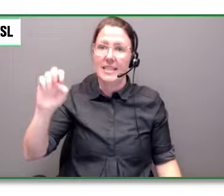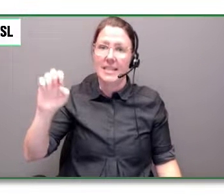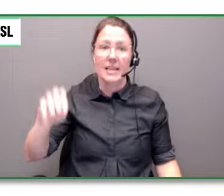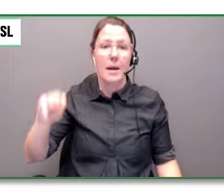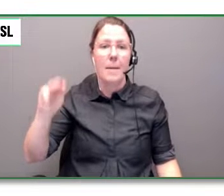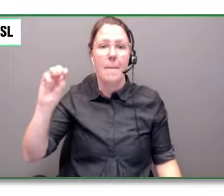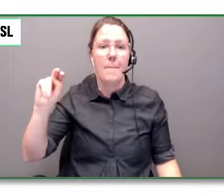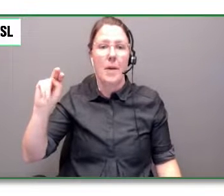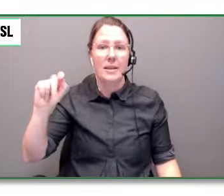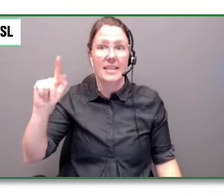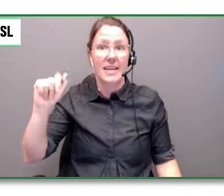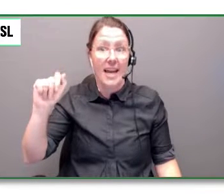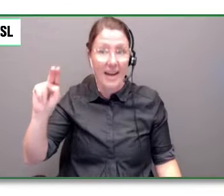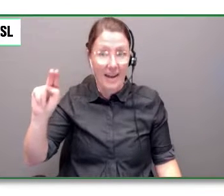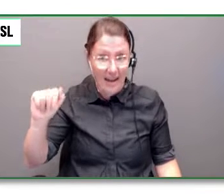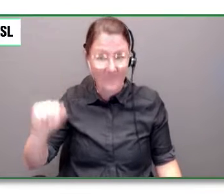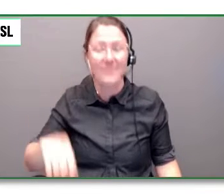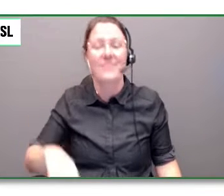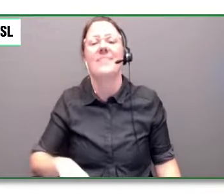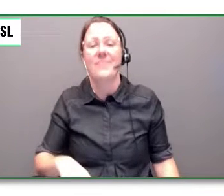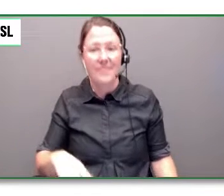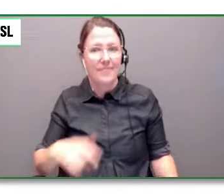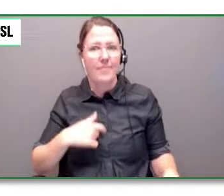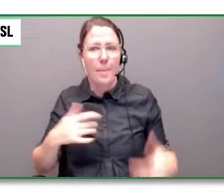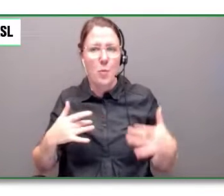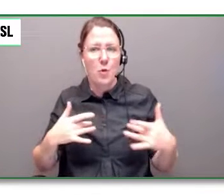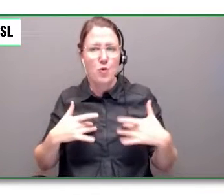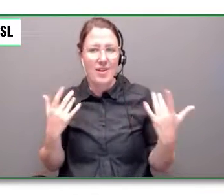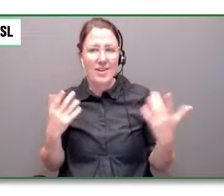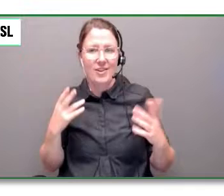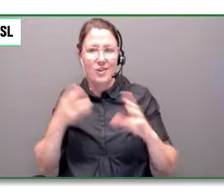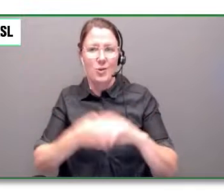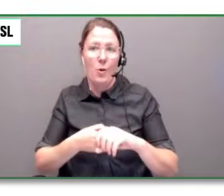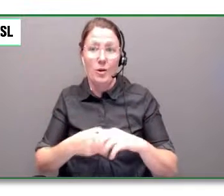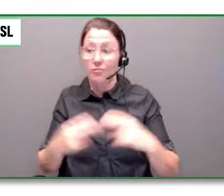conference. Um I am a white woman with shoulder